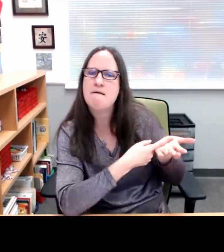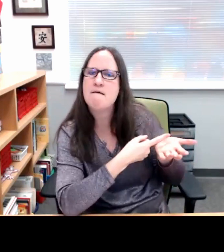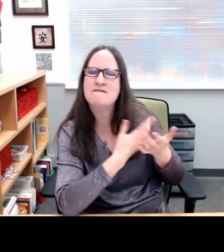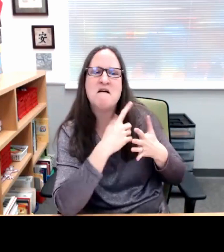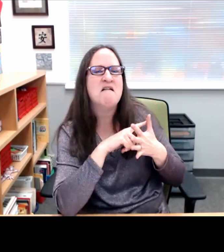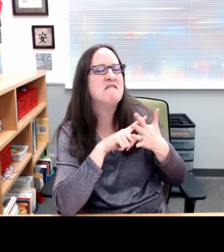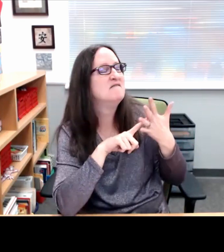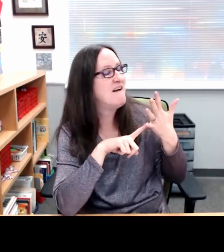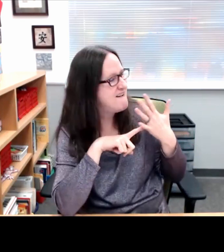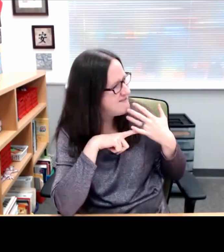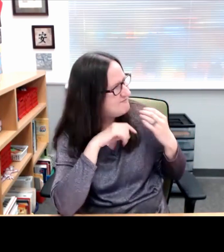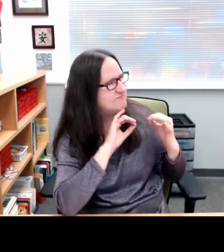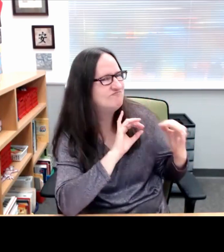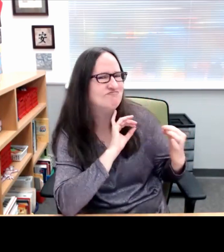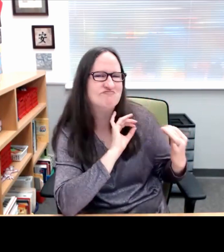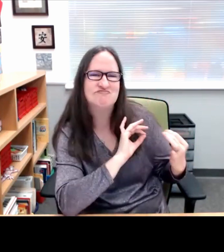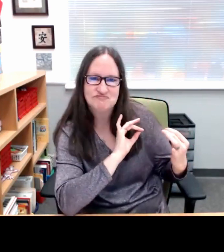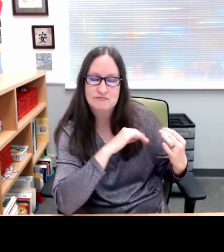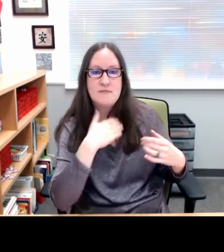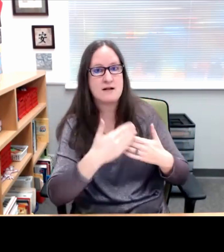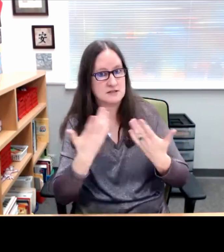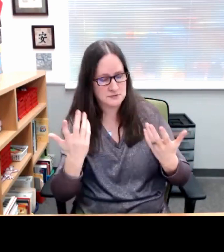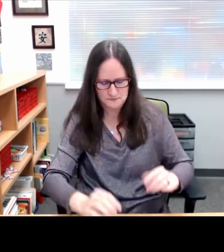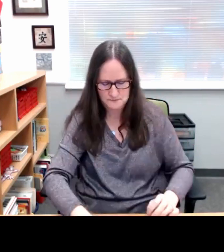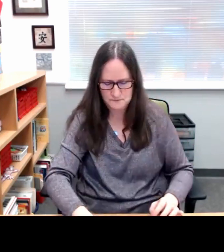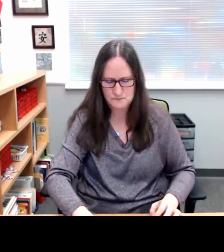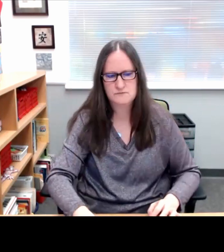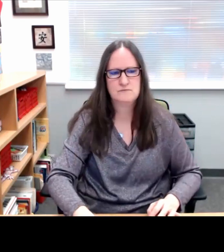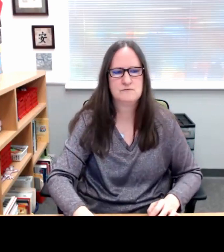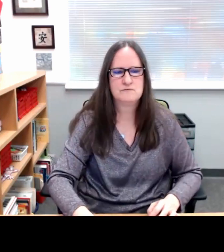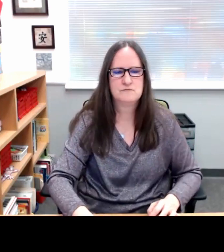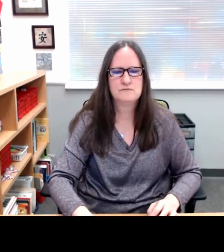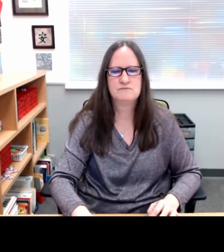something that you do every single. Naming five things, talking about five things.